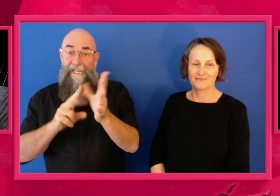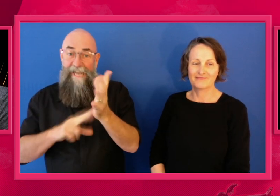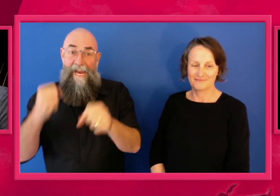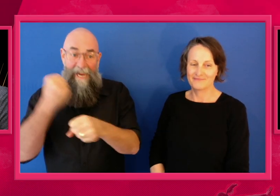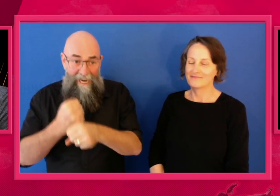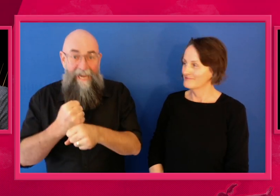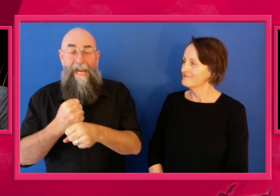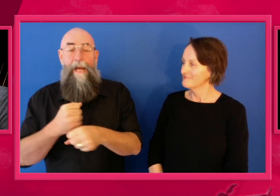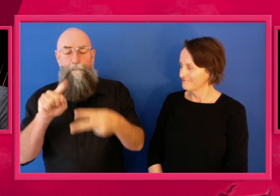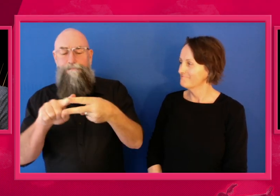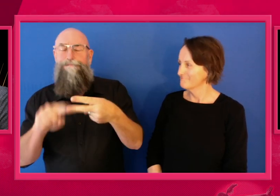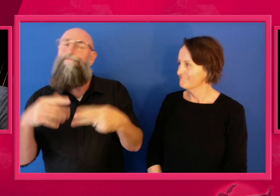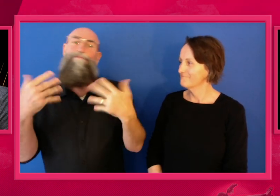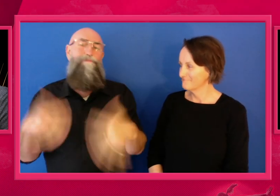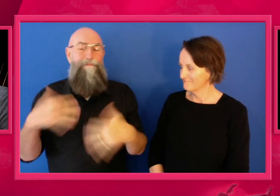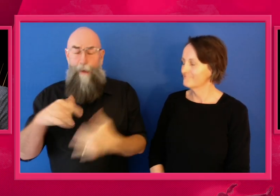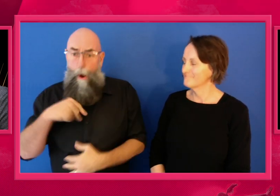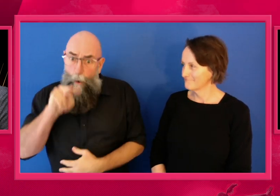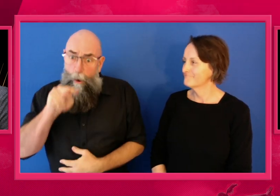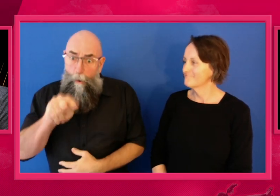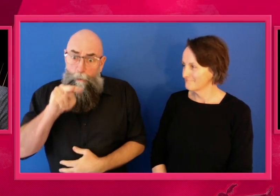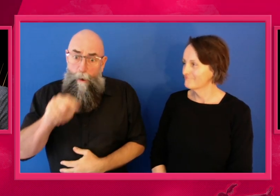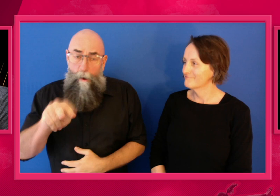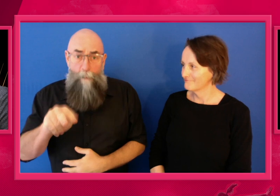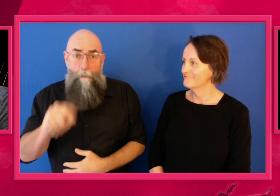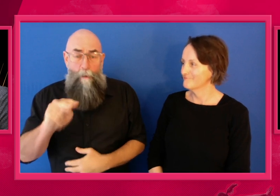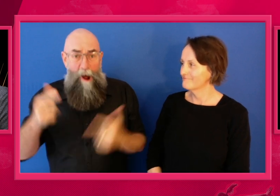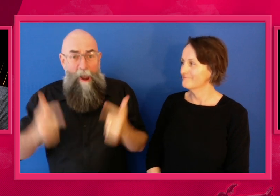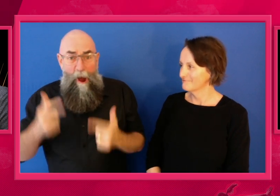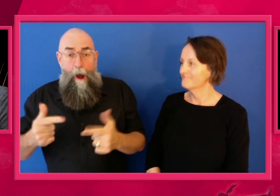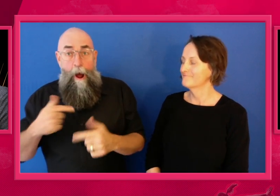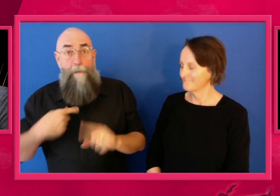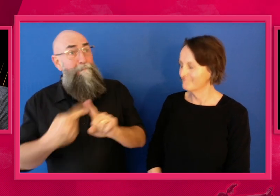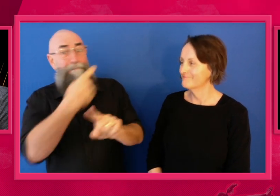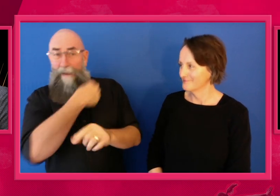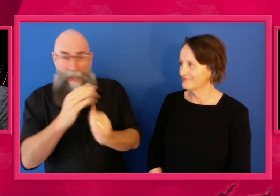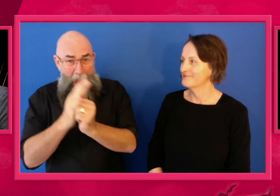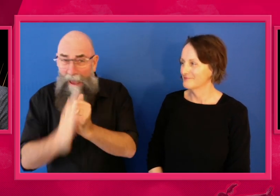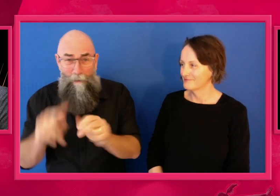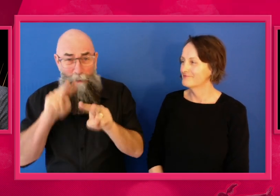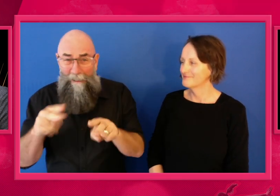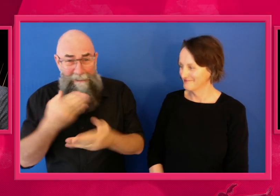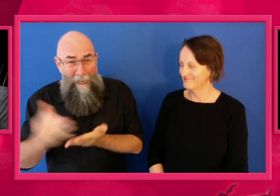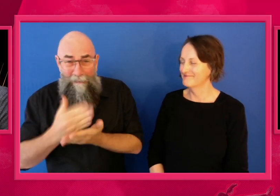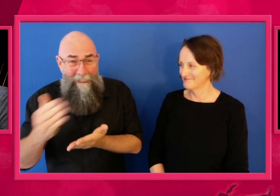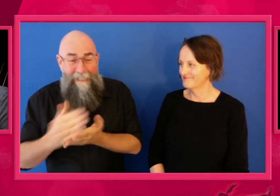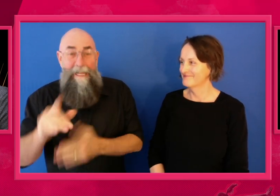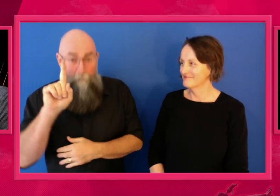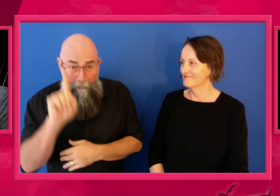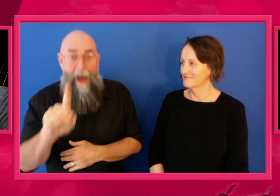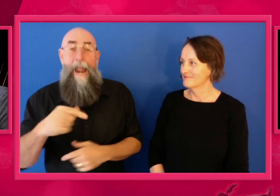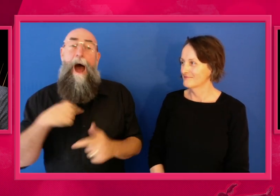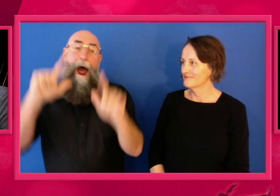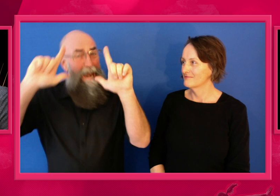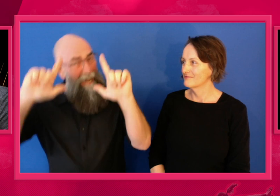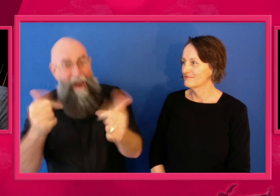I haven't seen that much table tennis in my entire life. But I loved it. It was so great.